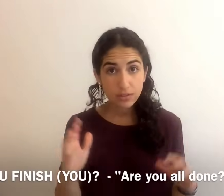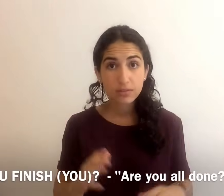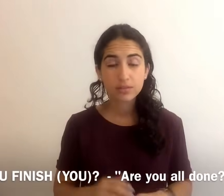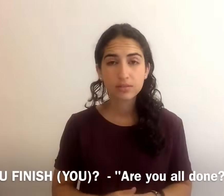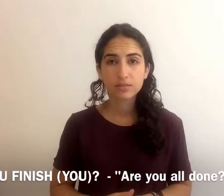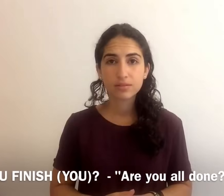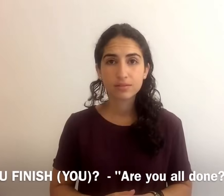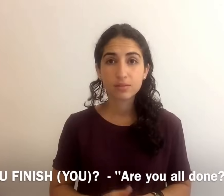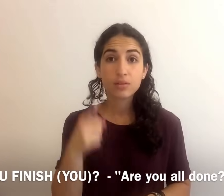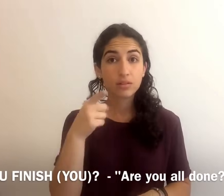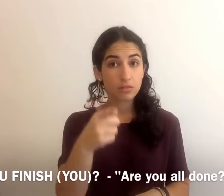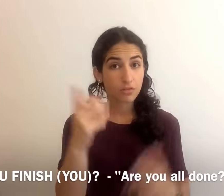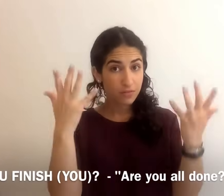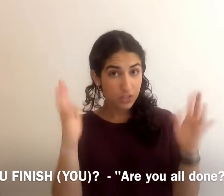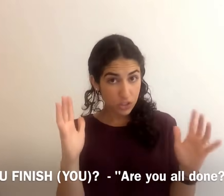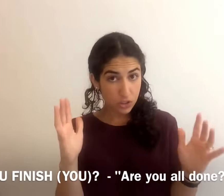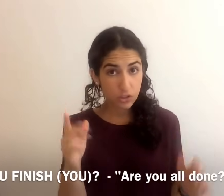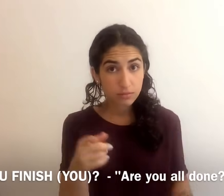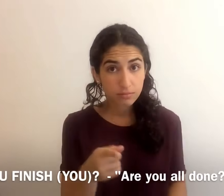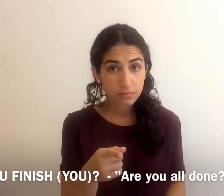are you finished?